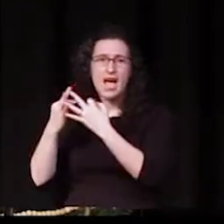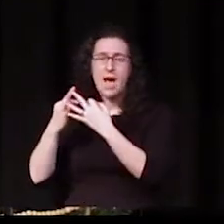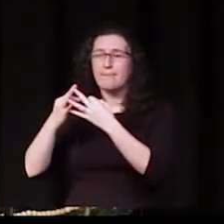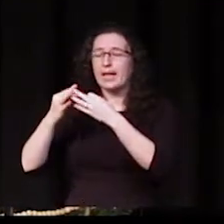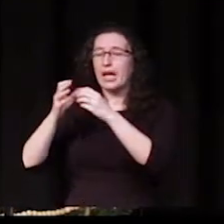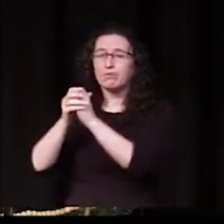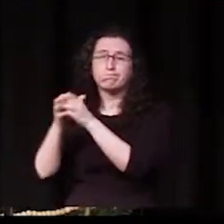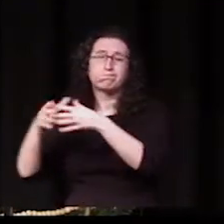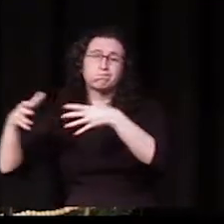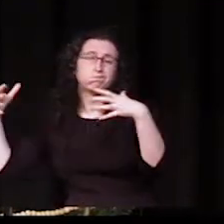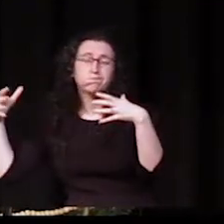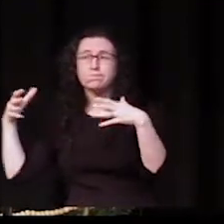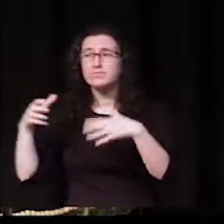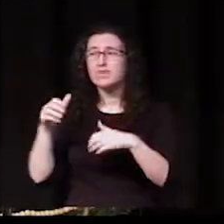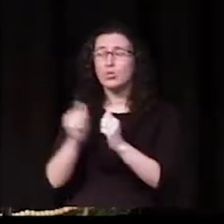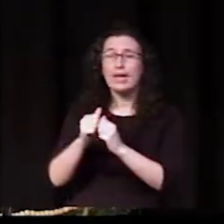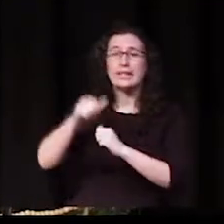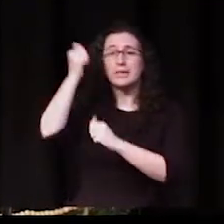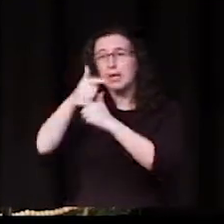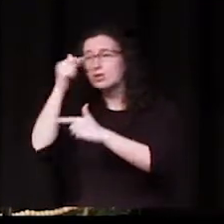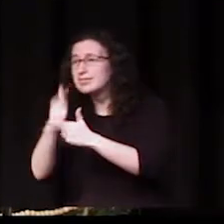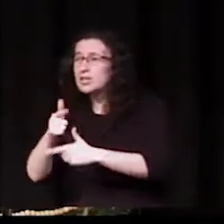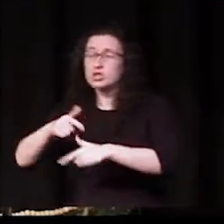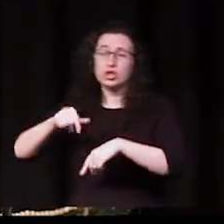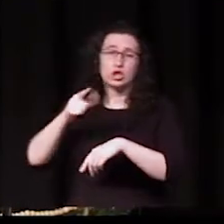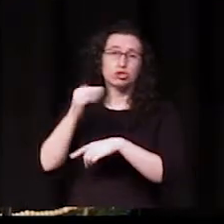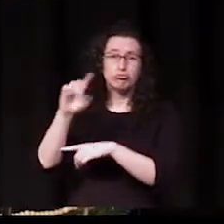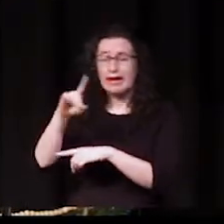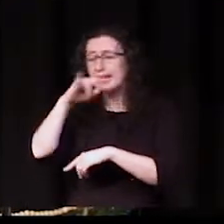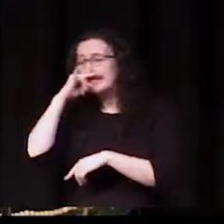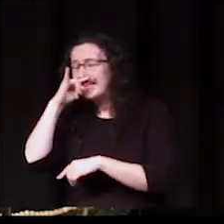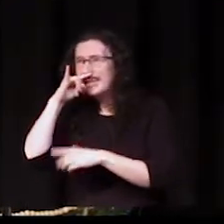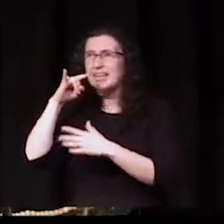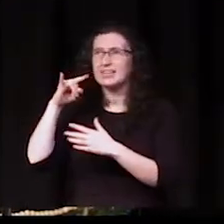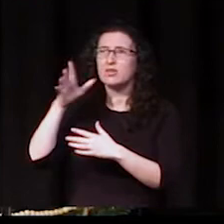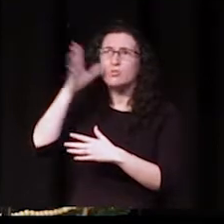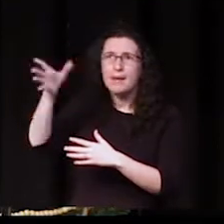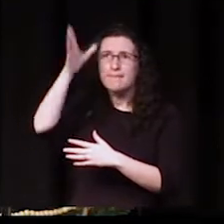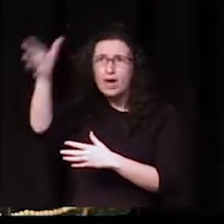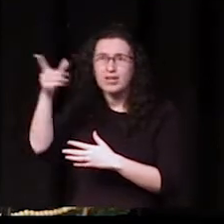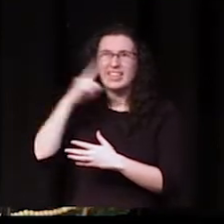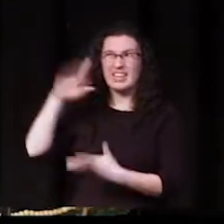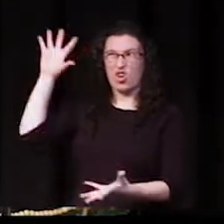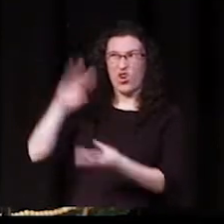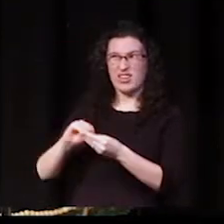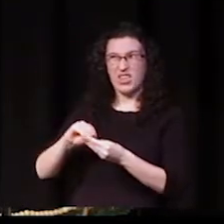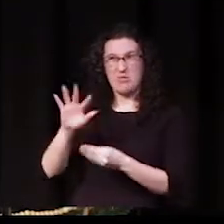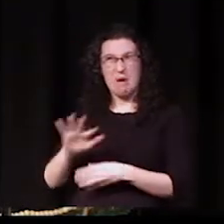and the grandkids, and the great-grandkids, there's now about 40 of us, give or take a baby or two.